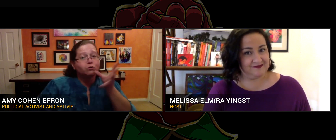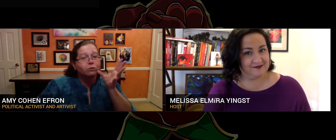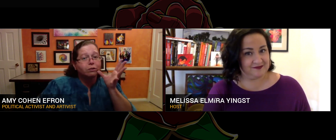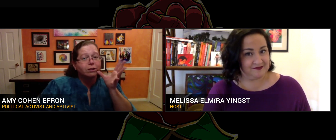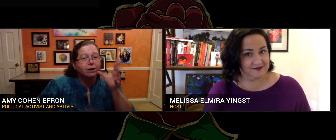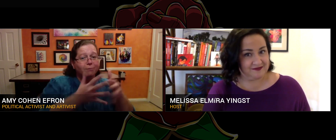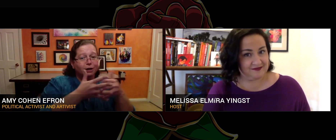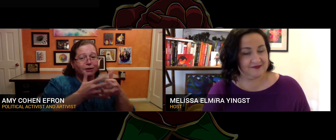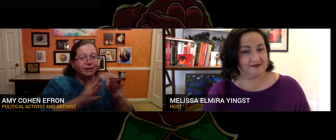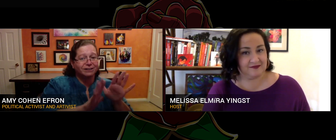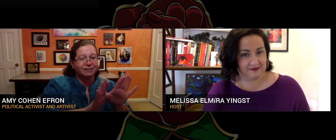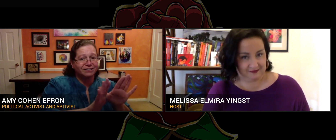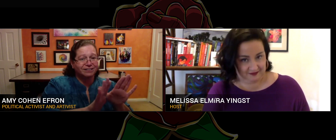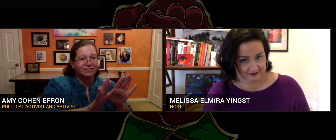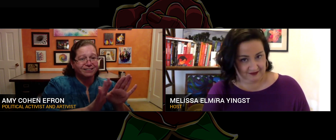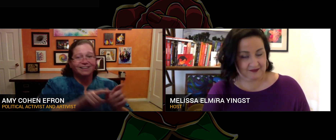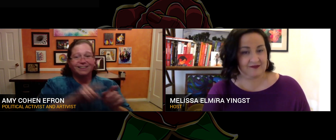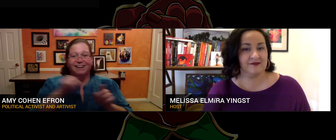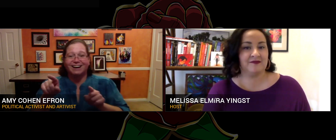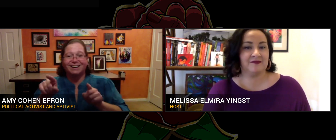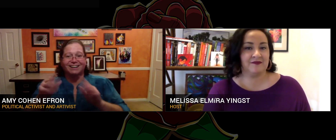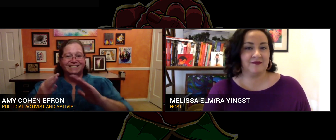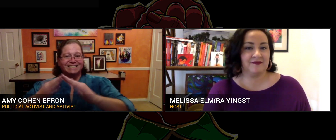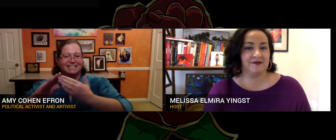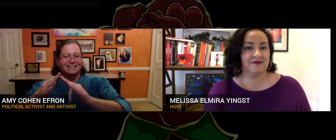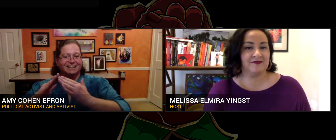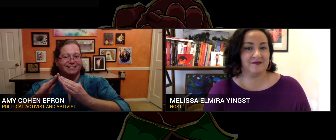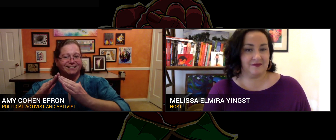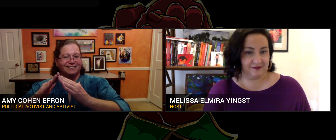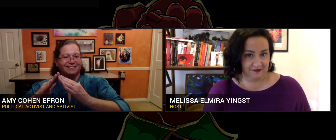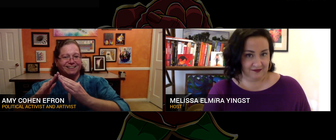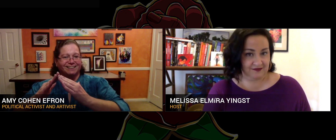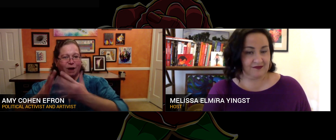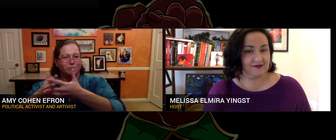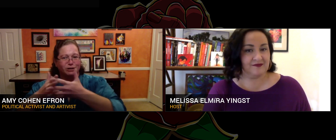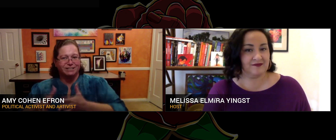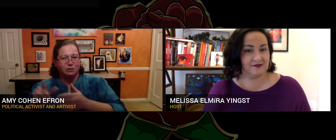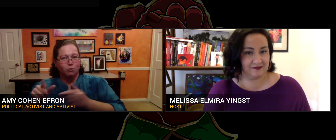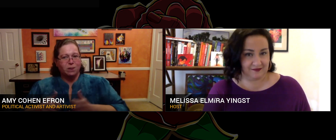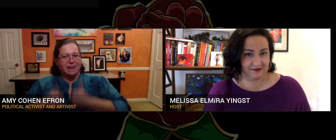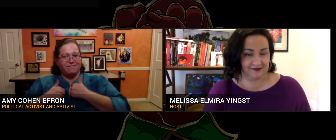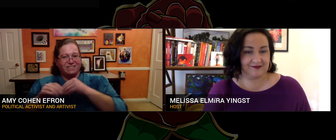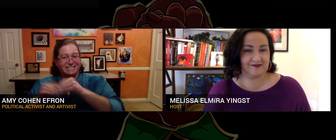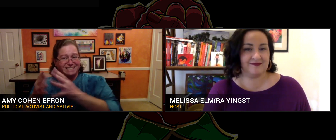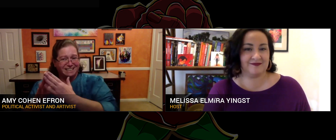Rural Americans and City Americans,